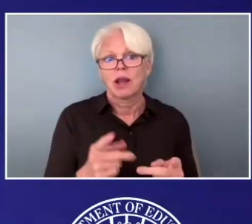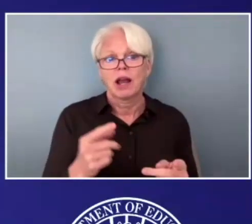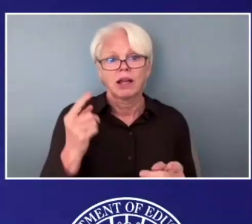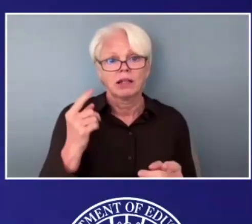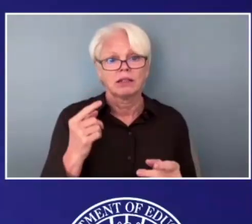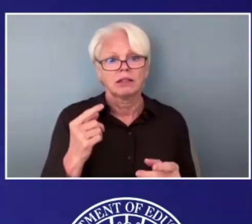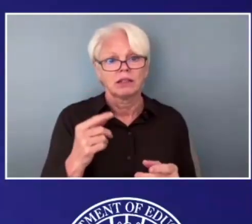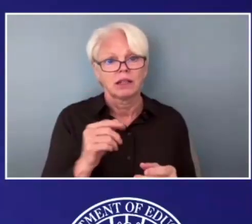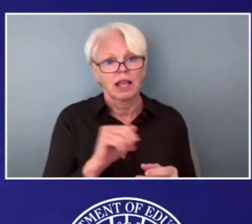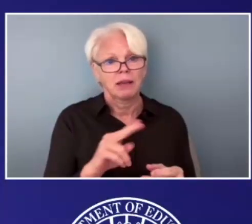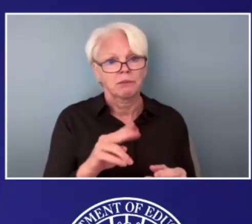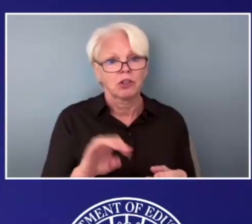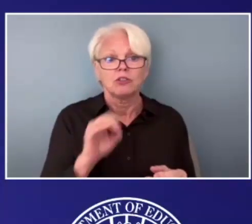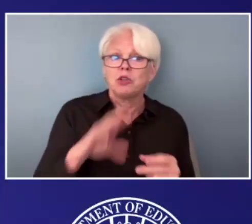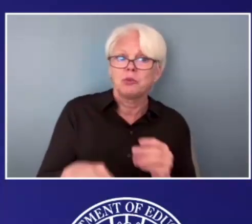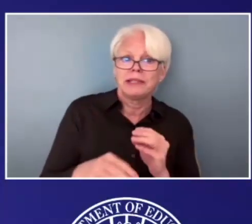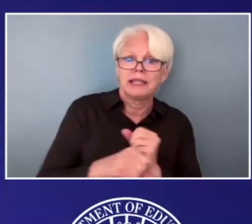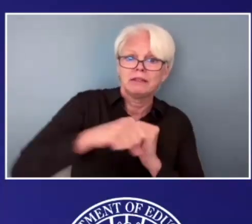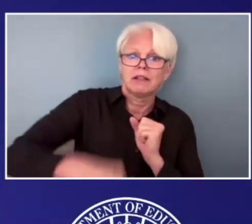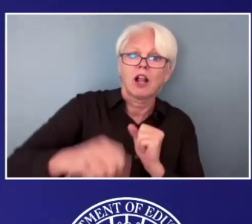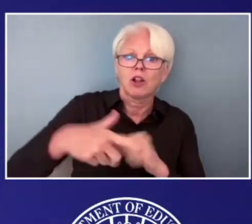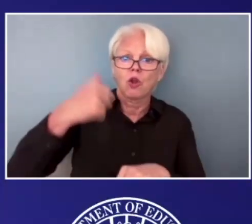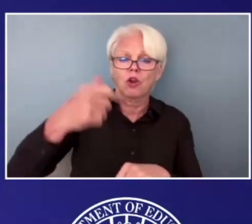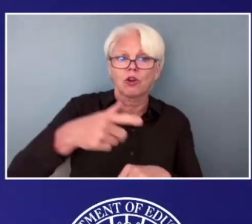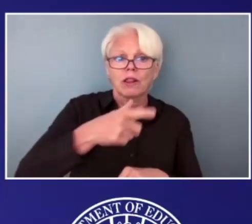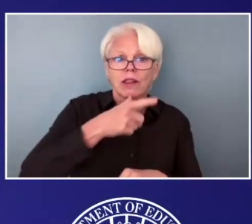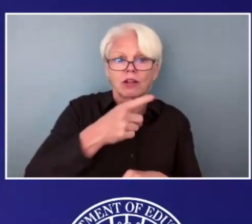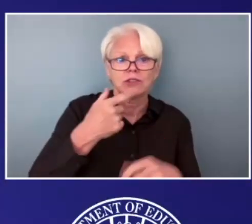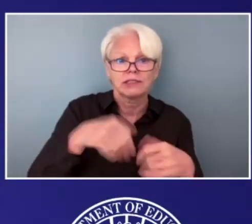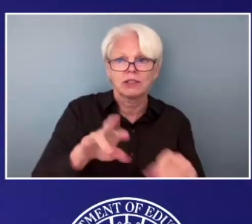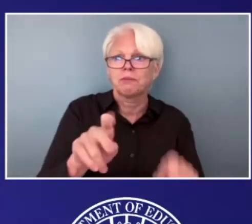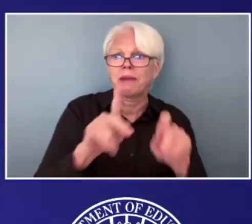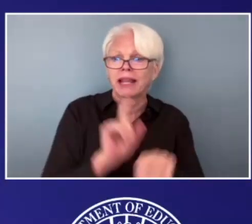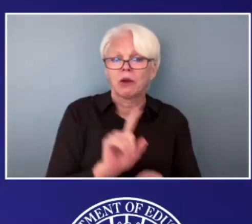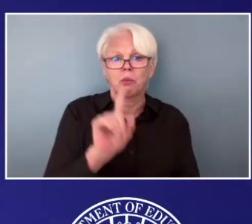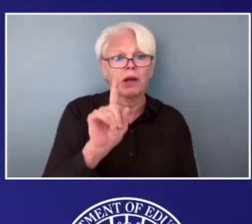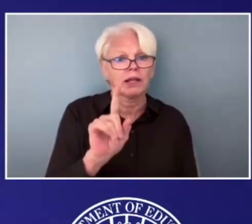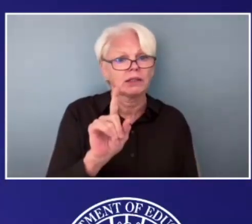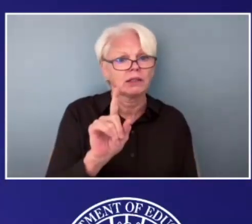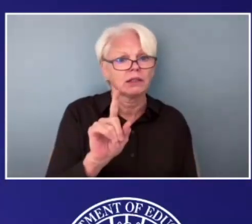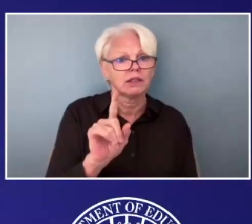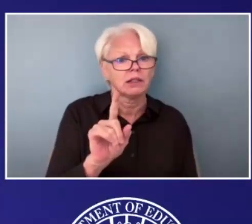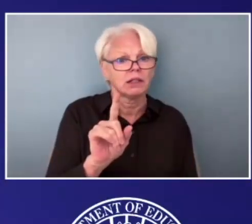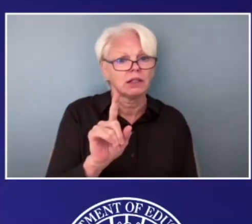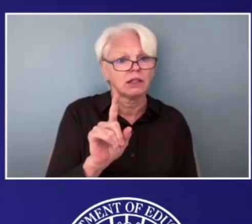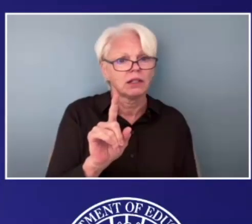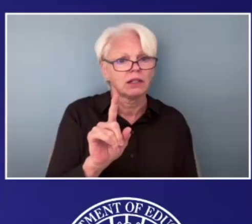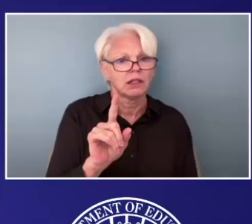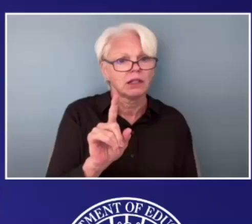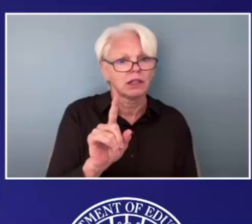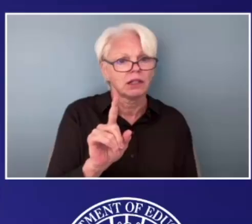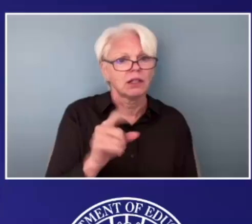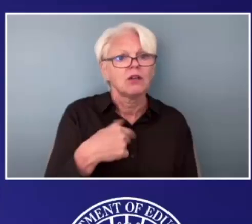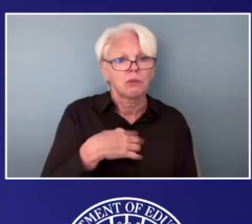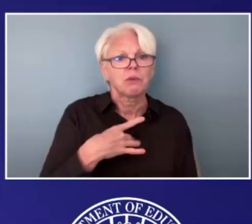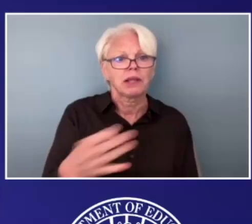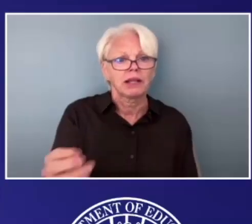Do you need additional time for lunch or would we still come back at 1:00? We would like to come back at 1:00.